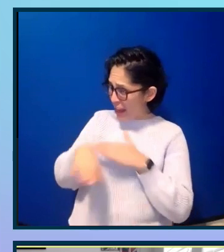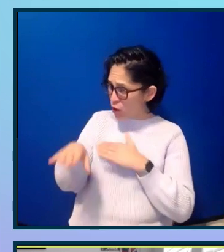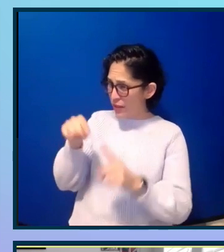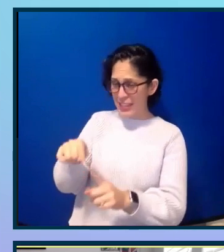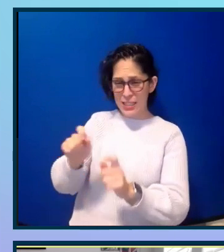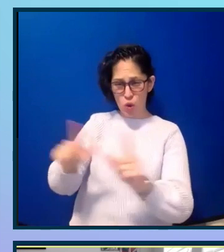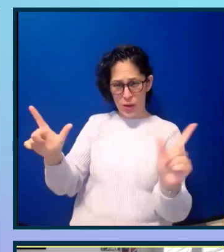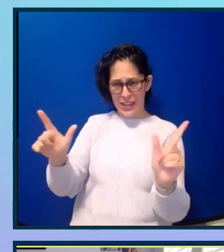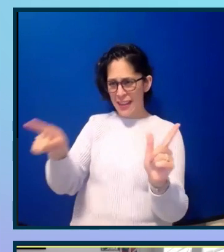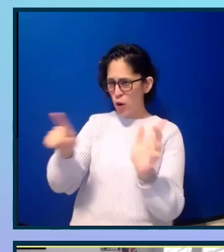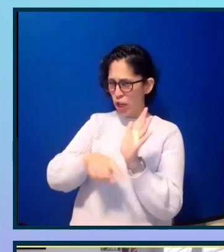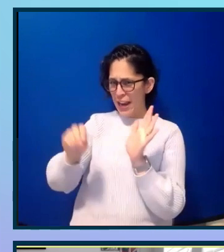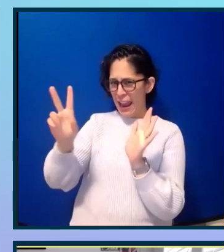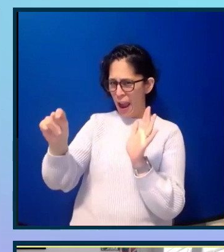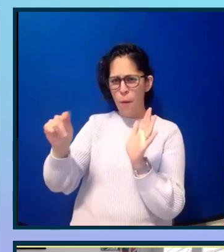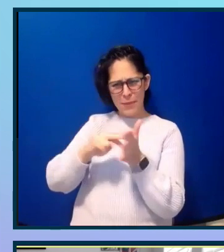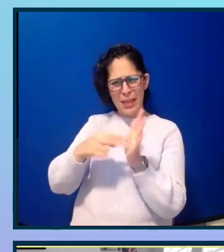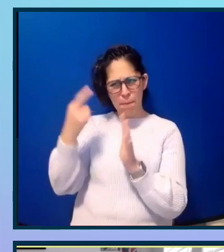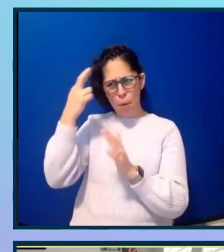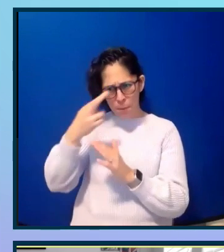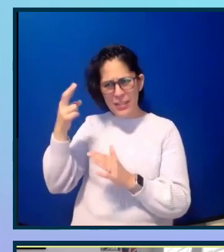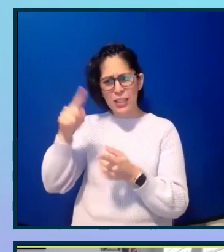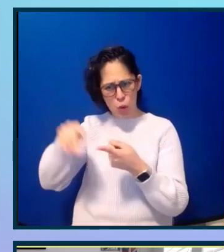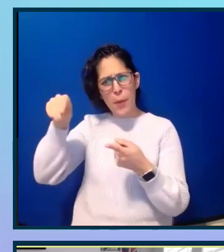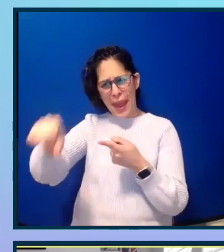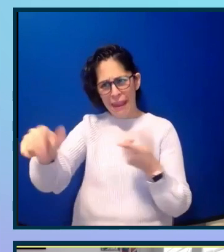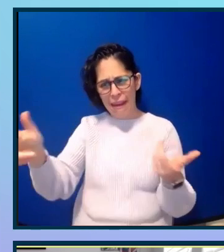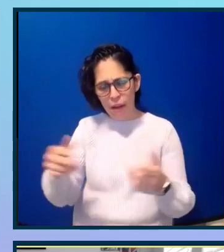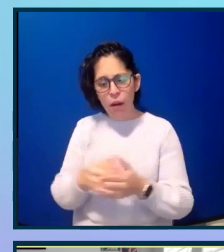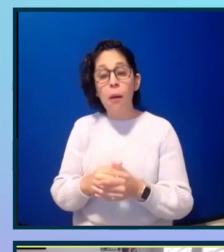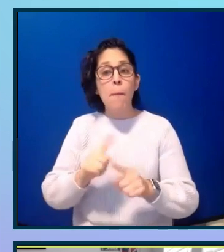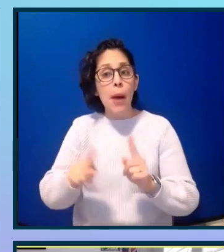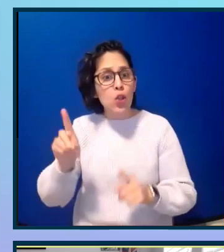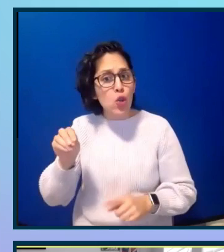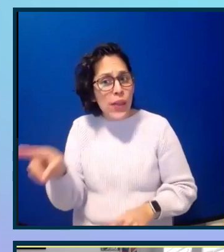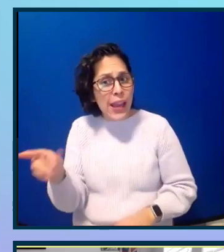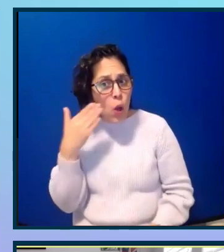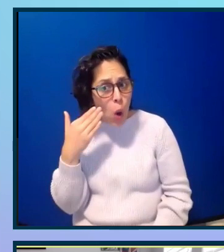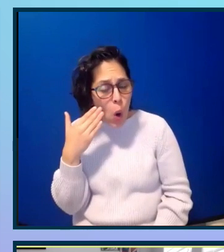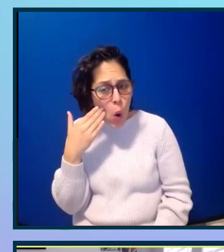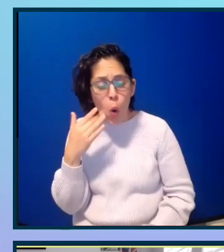they're in the checkout flow, so the purpose is checking out. But do they know what site,